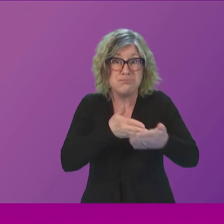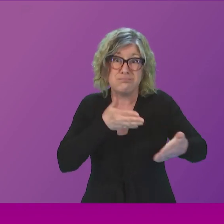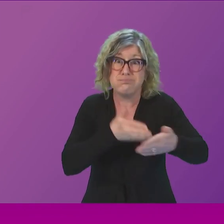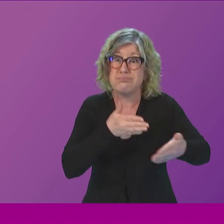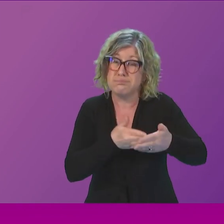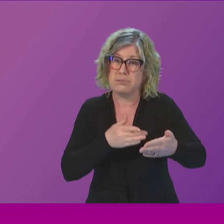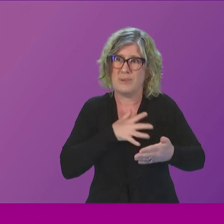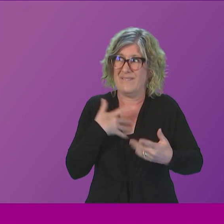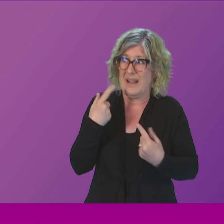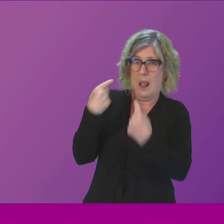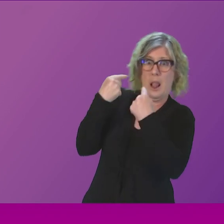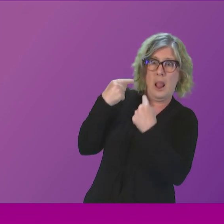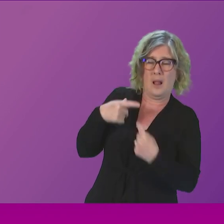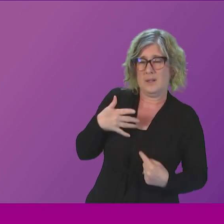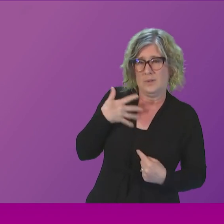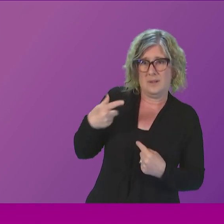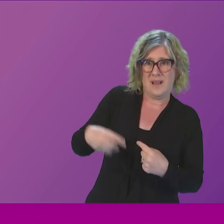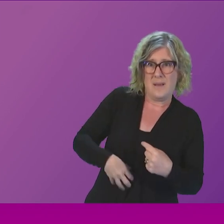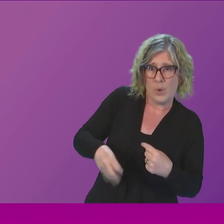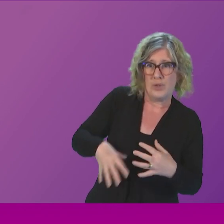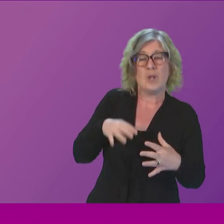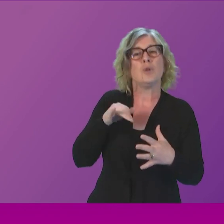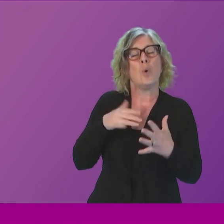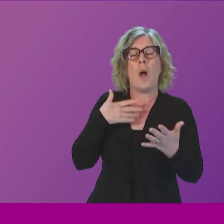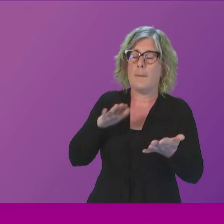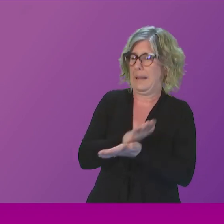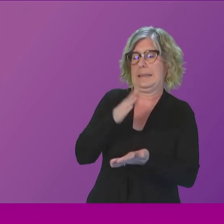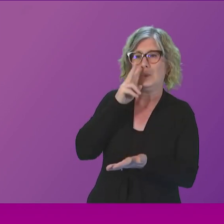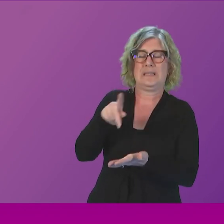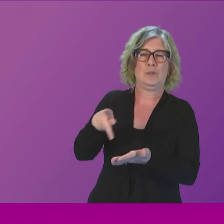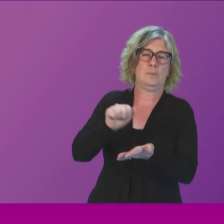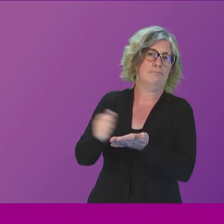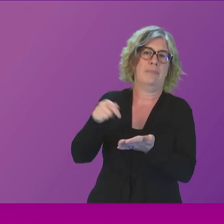I am delighted to see that Gillian Mackay has published the consultation analysis and